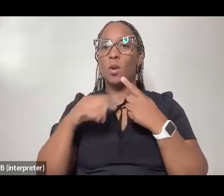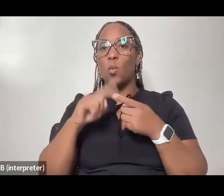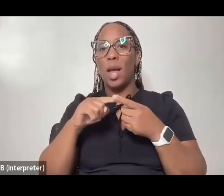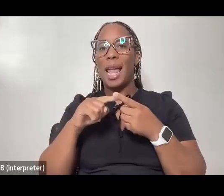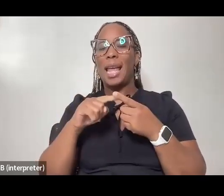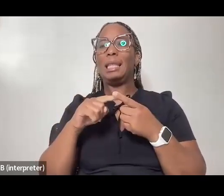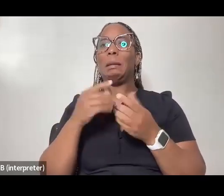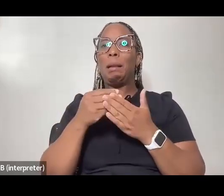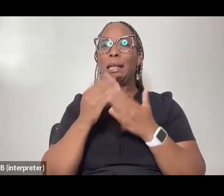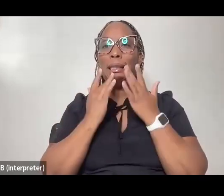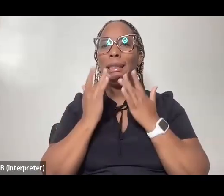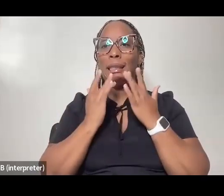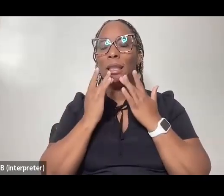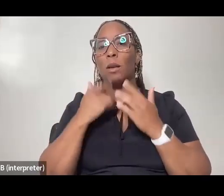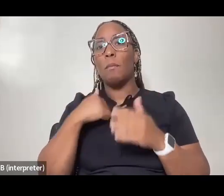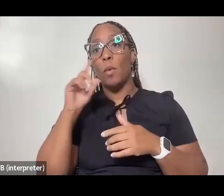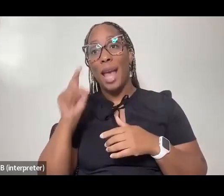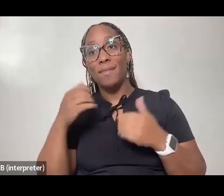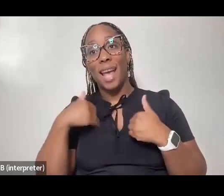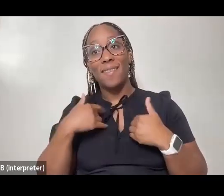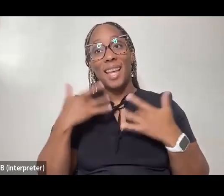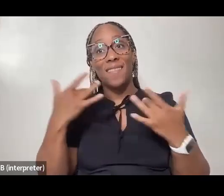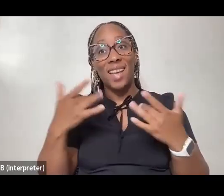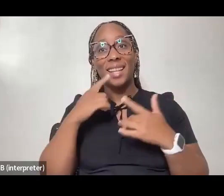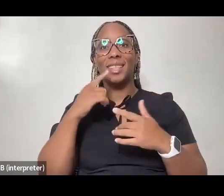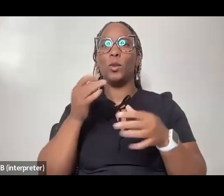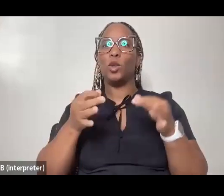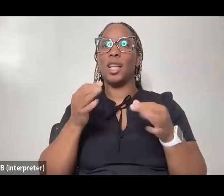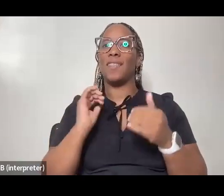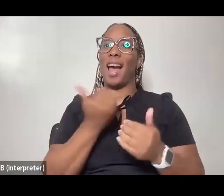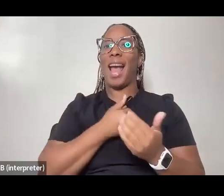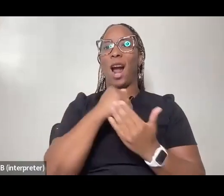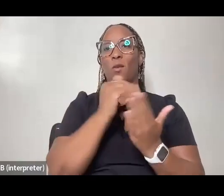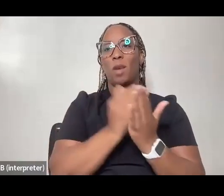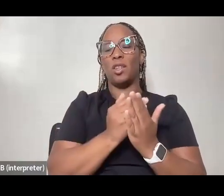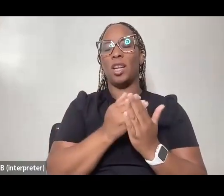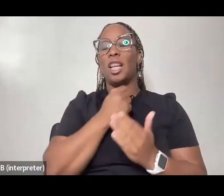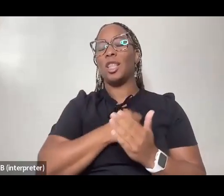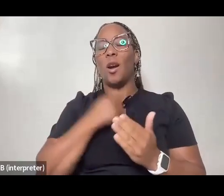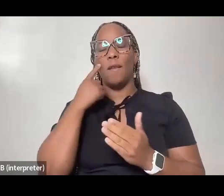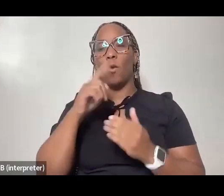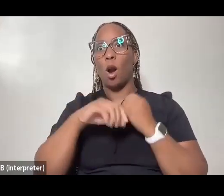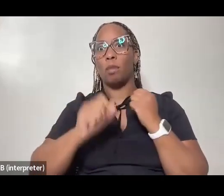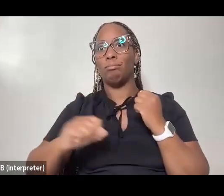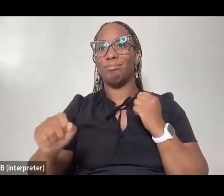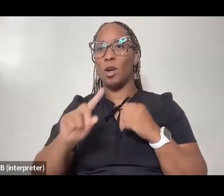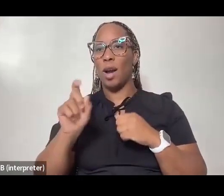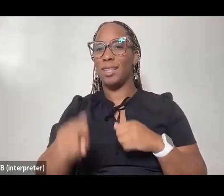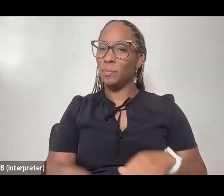tight but we have to have these events to justify the budgets. Sorry for the long question. >> Chelsea: That is a fantastic